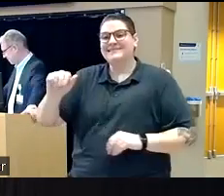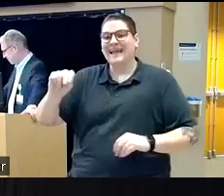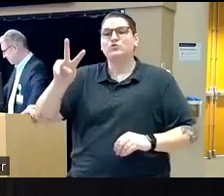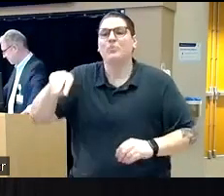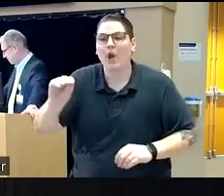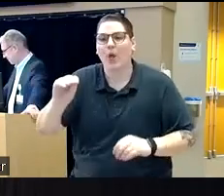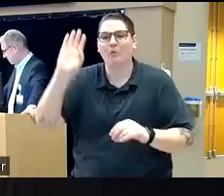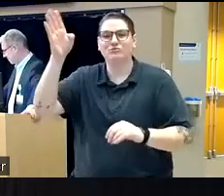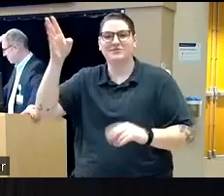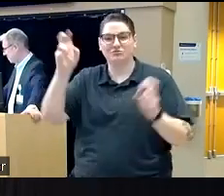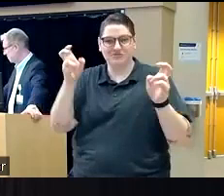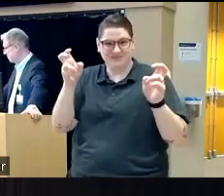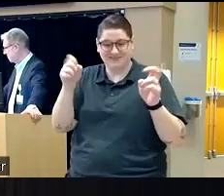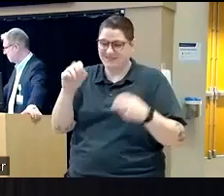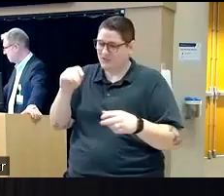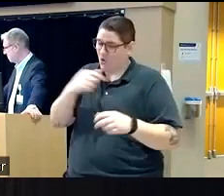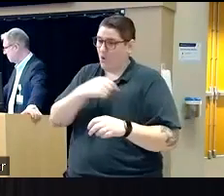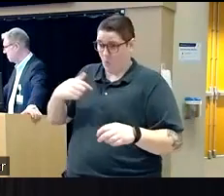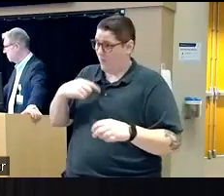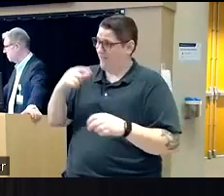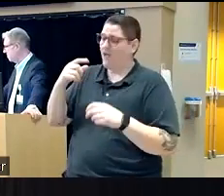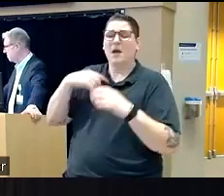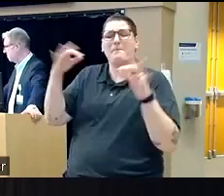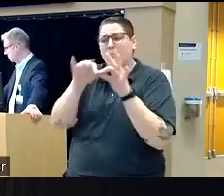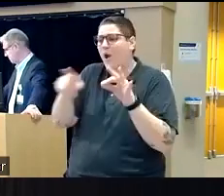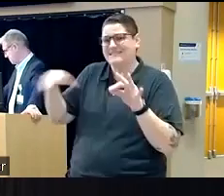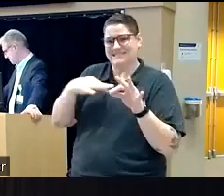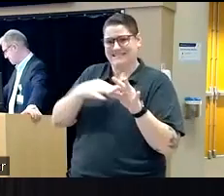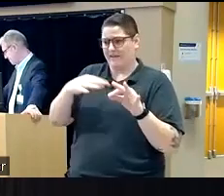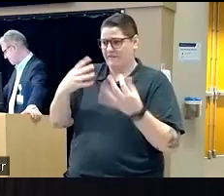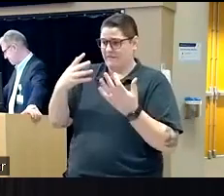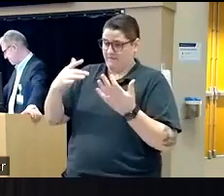so that they see that we are on this Mission together and that we're working working to shift